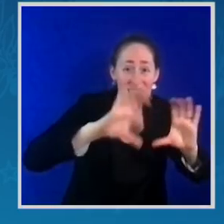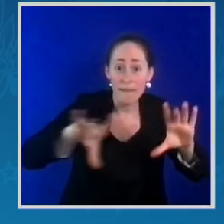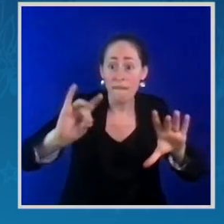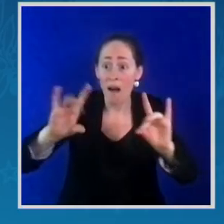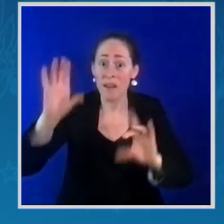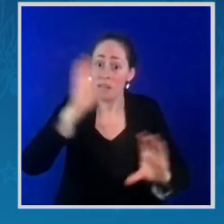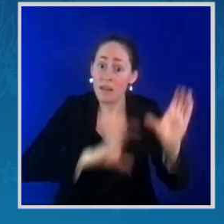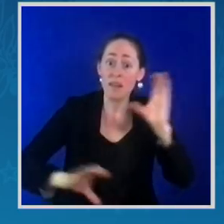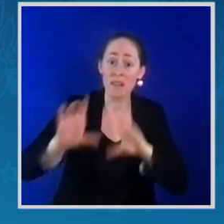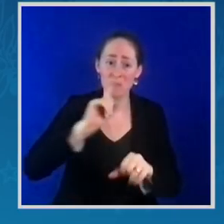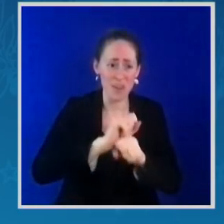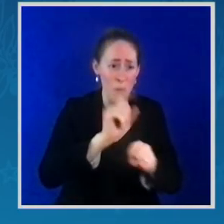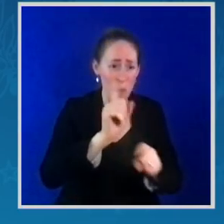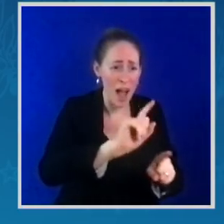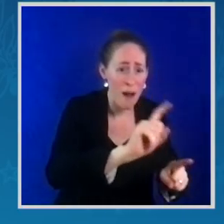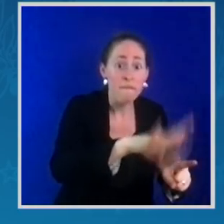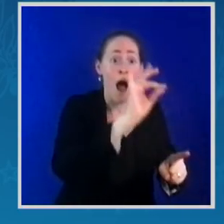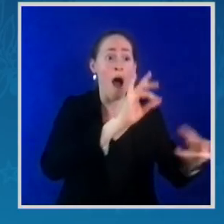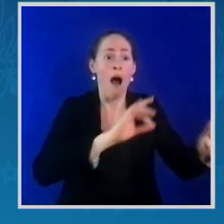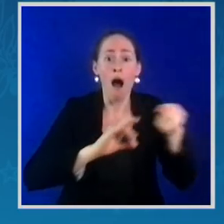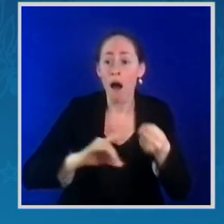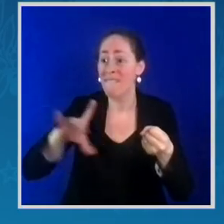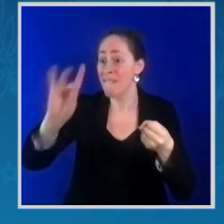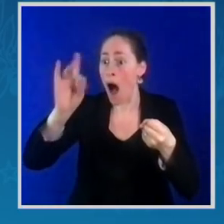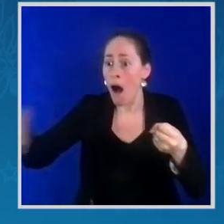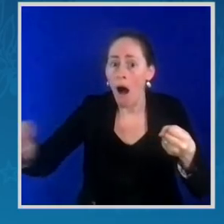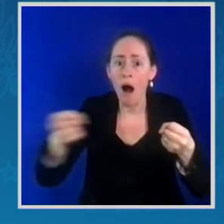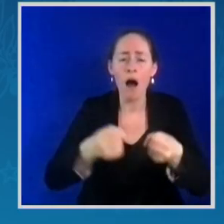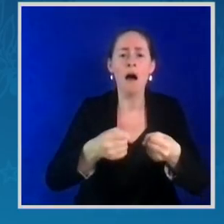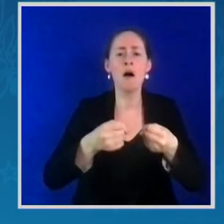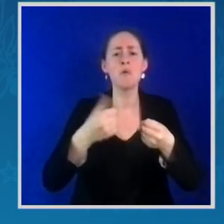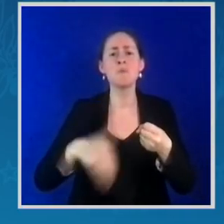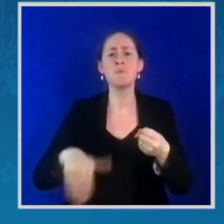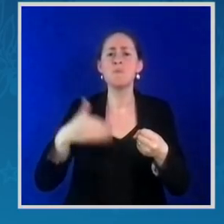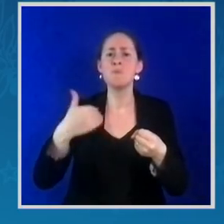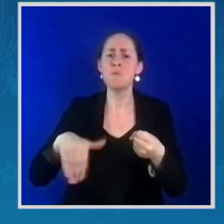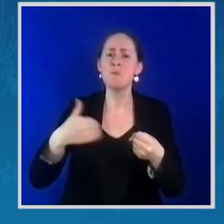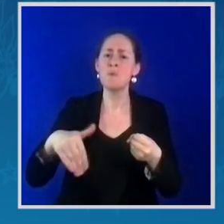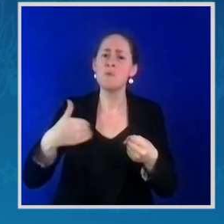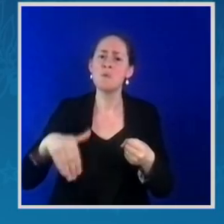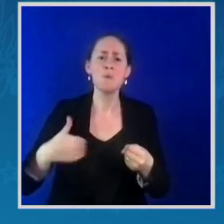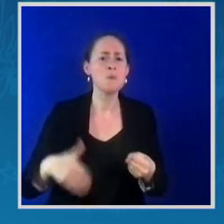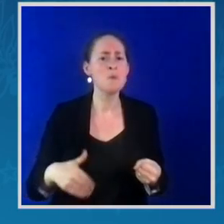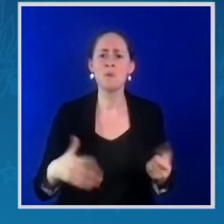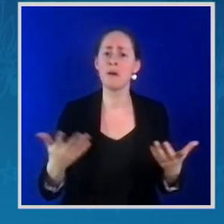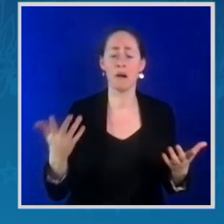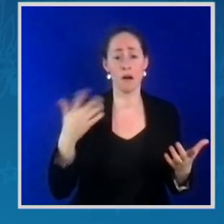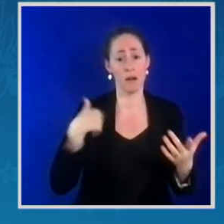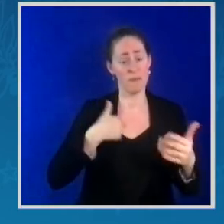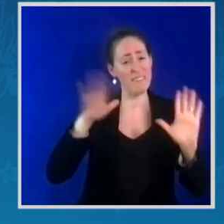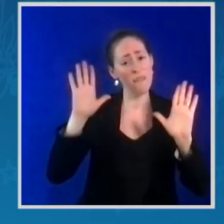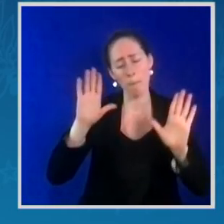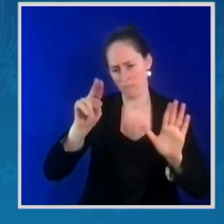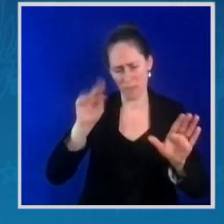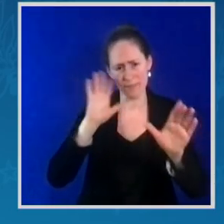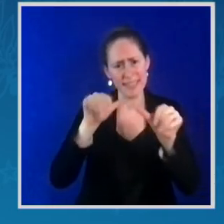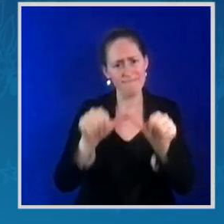And we cannot give up on that. And it's going to take a lot of work.